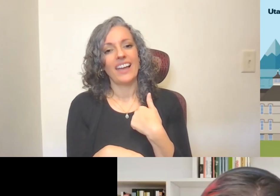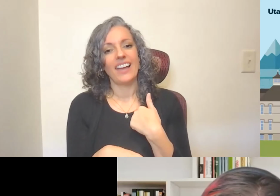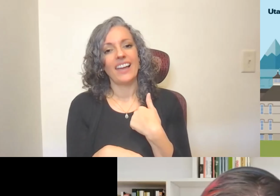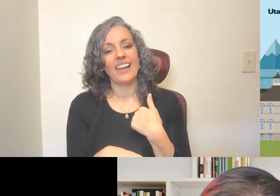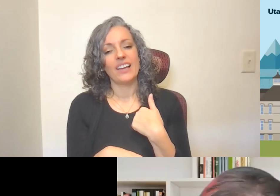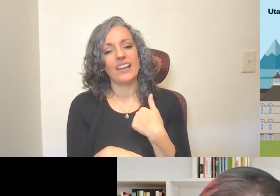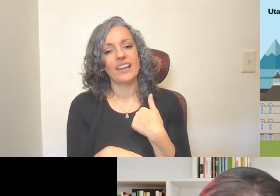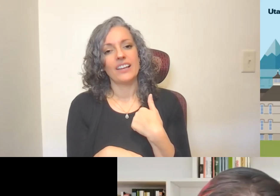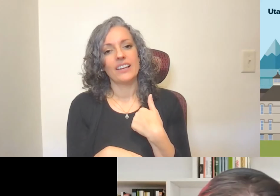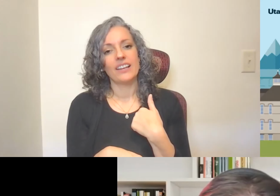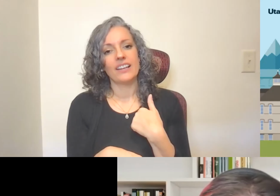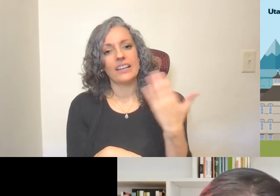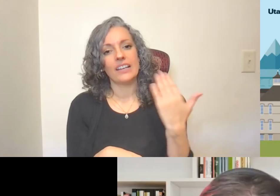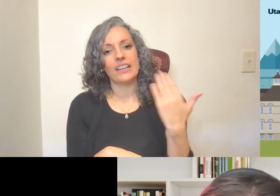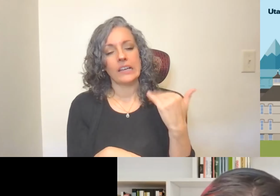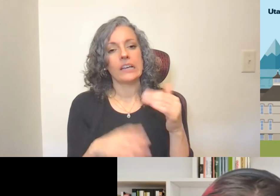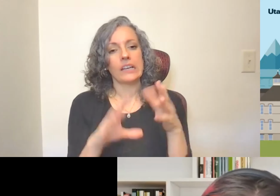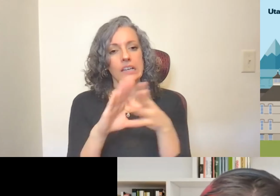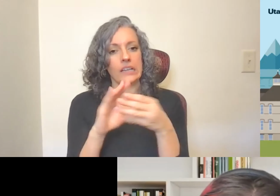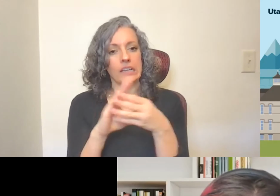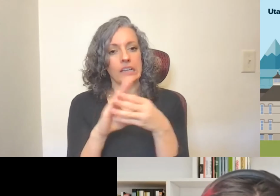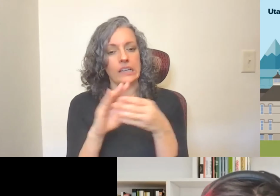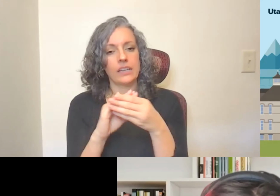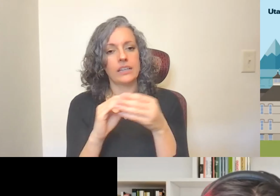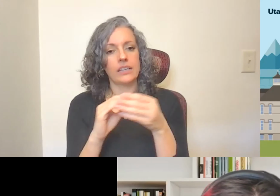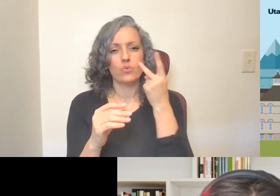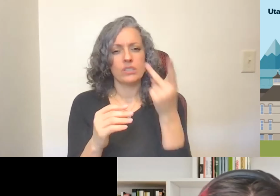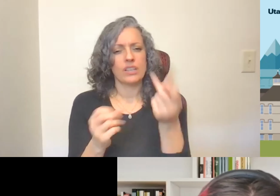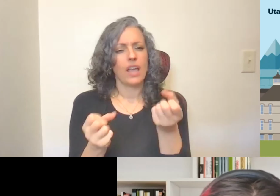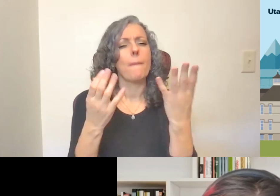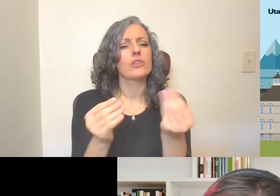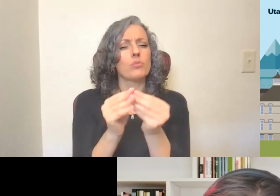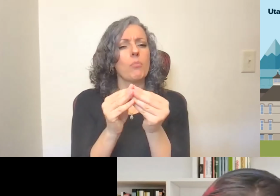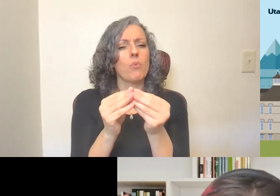where you see how much more does it cost to change your design, based on your different cycles,